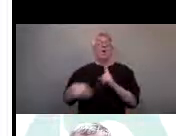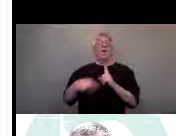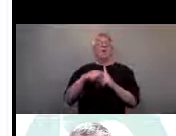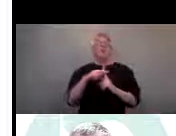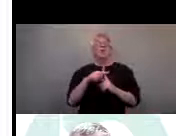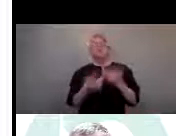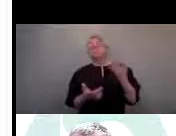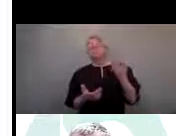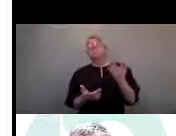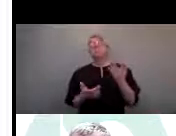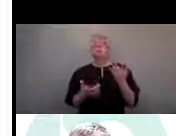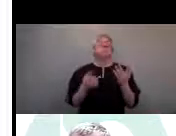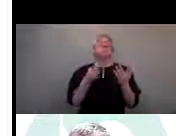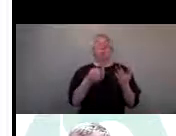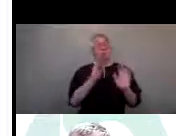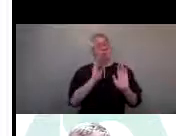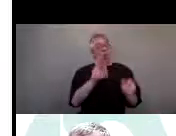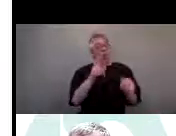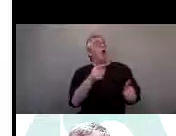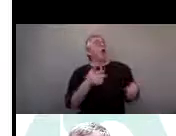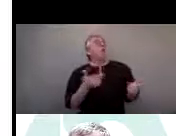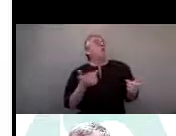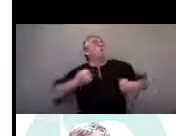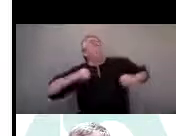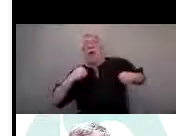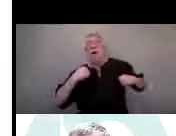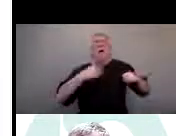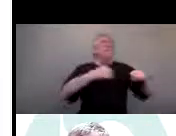It improves participating in